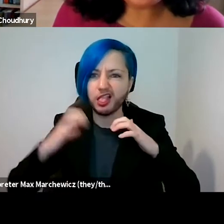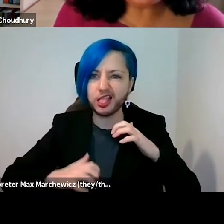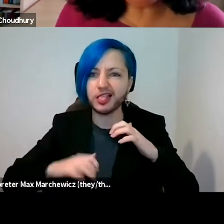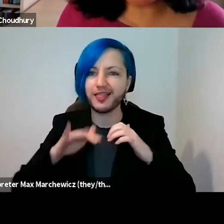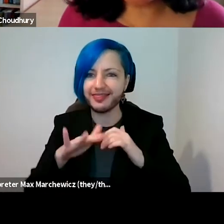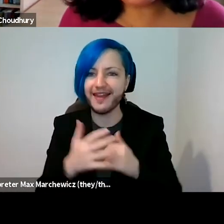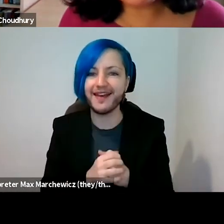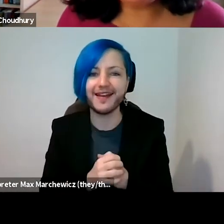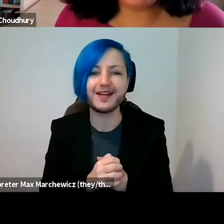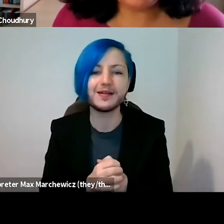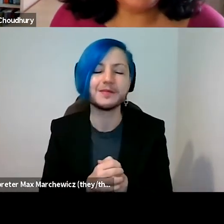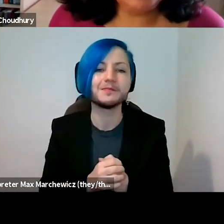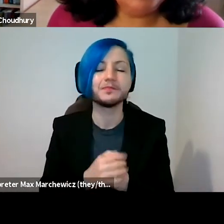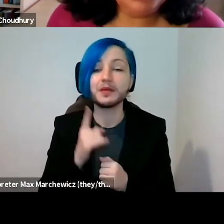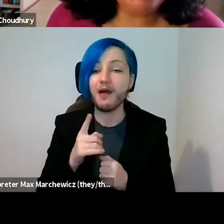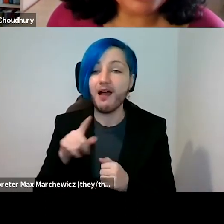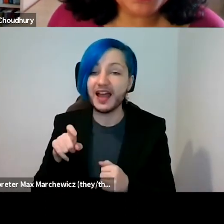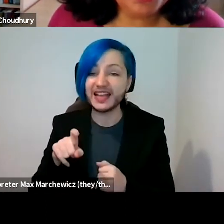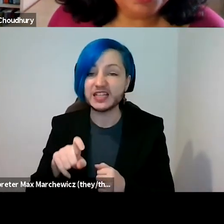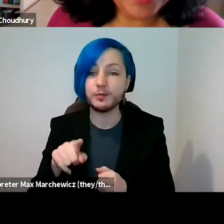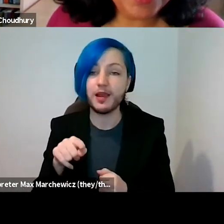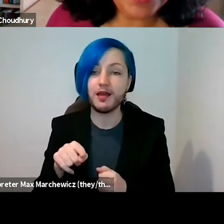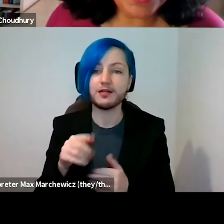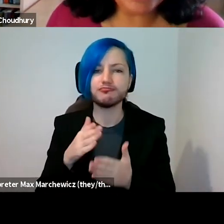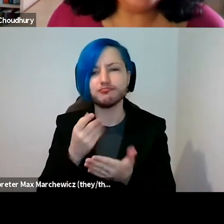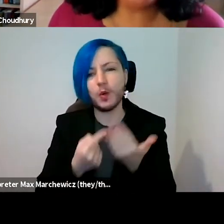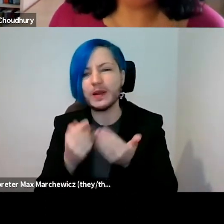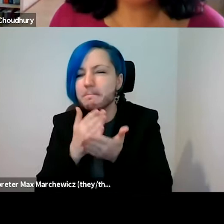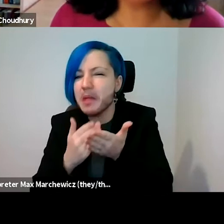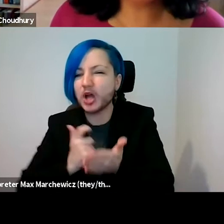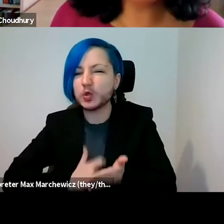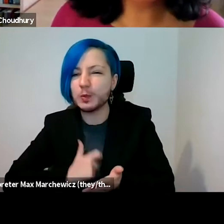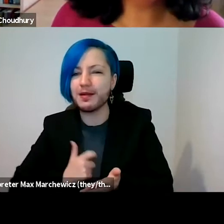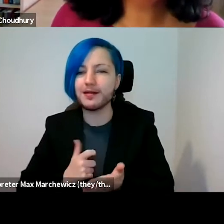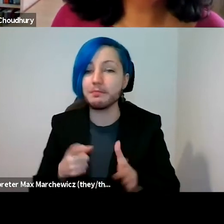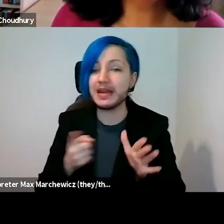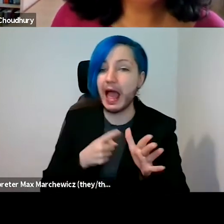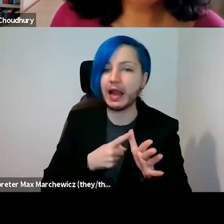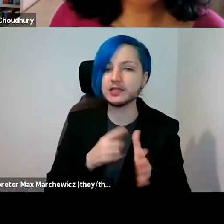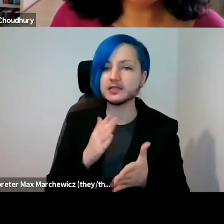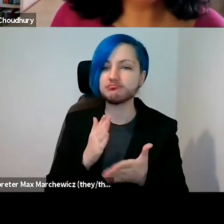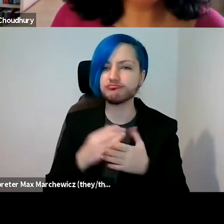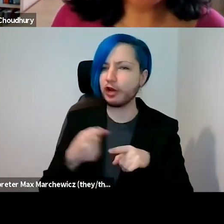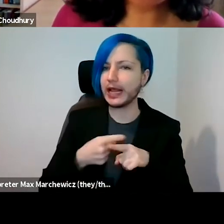But even though the Caterpillar is only part human, Alice's very prim Englishness begins to feel